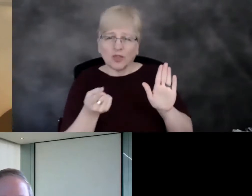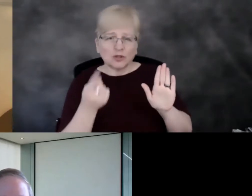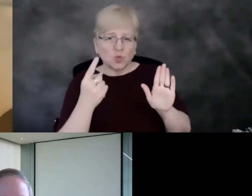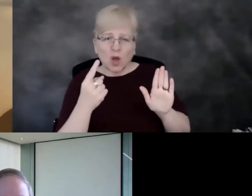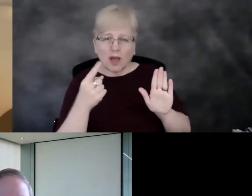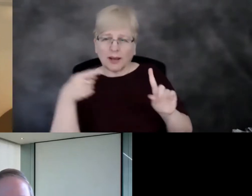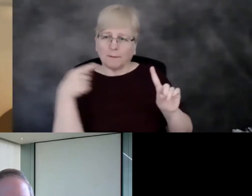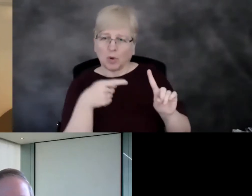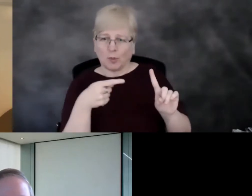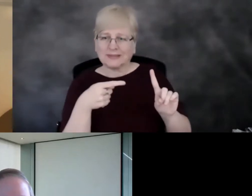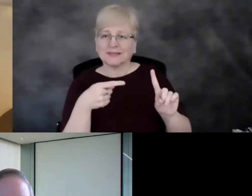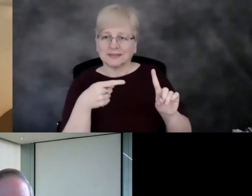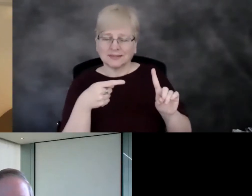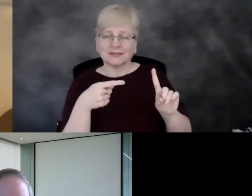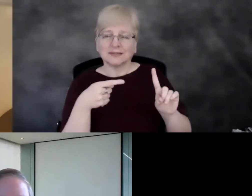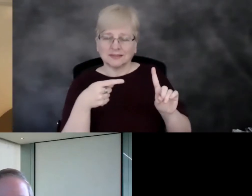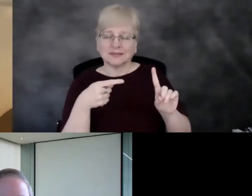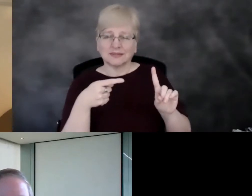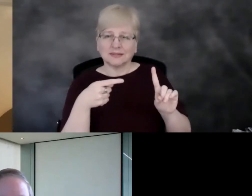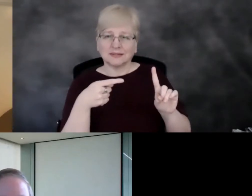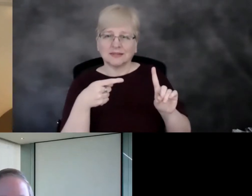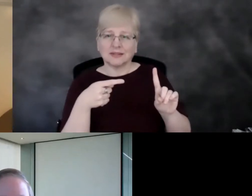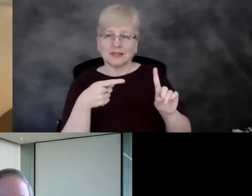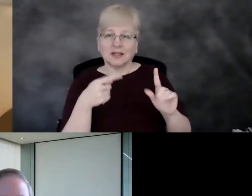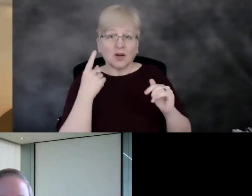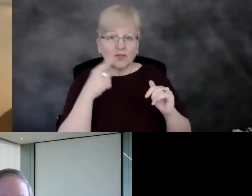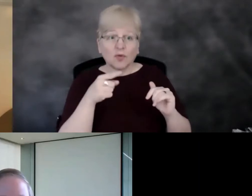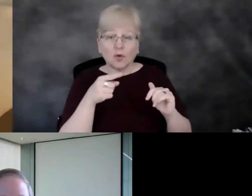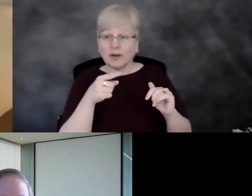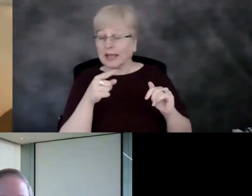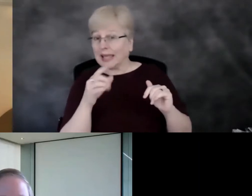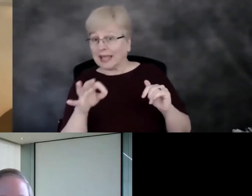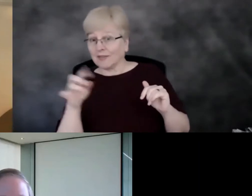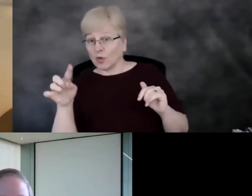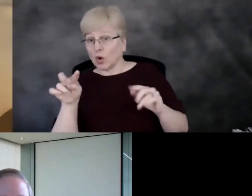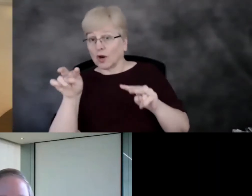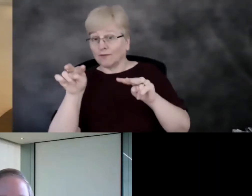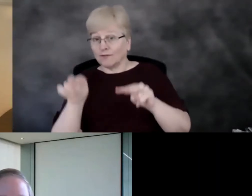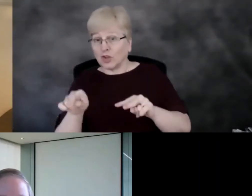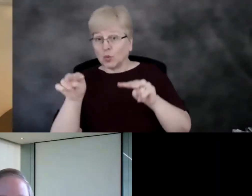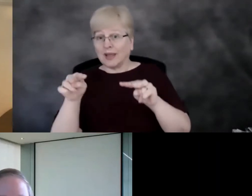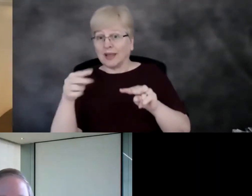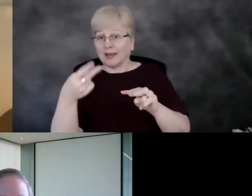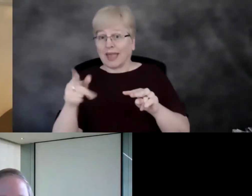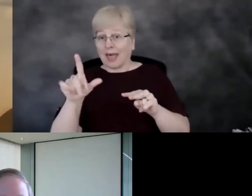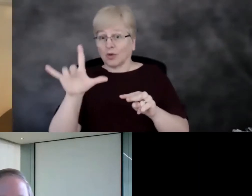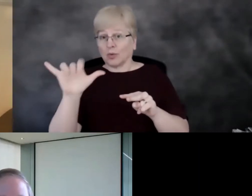16:07:18 So that those who might be viewing the gallery and visiting the gallery will